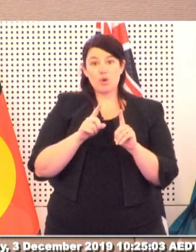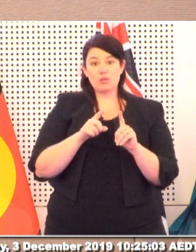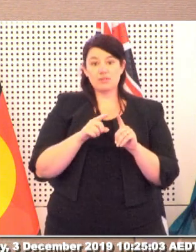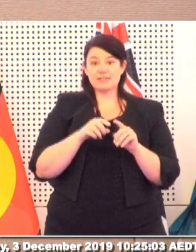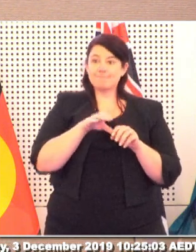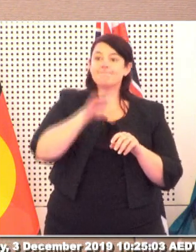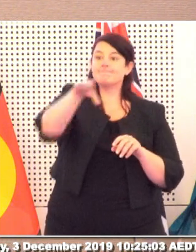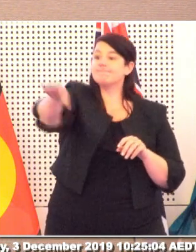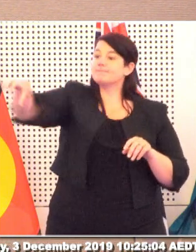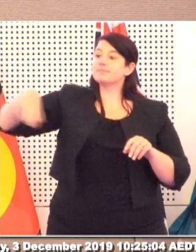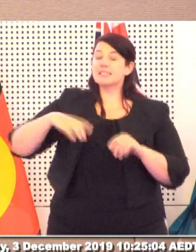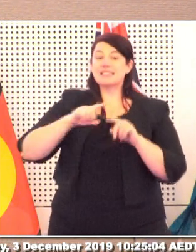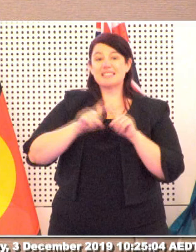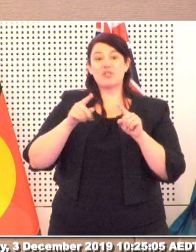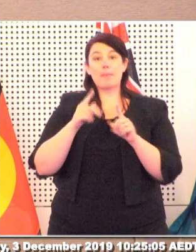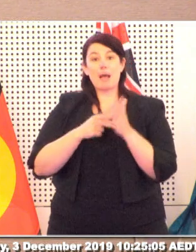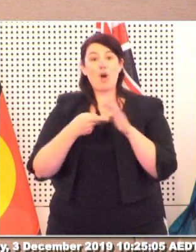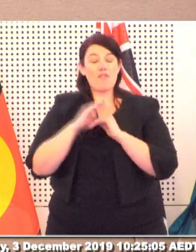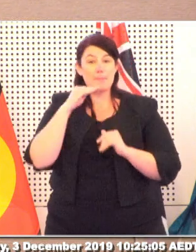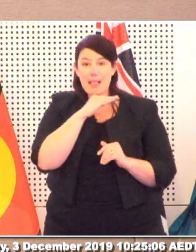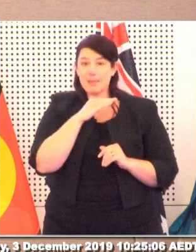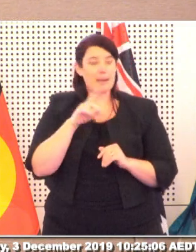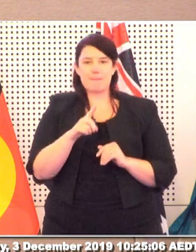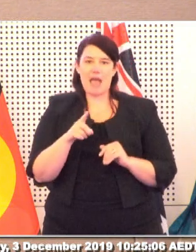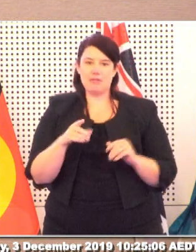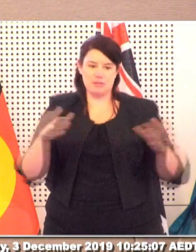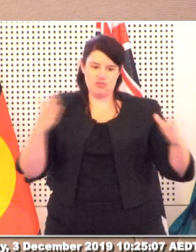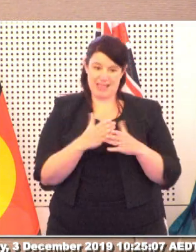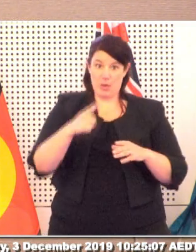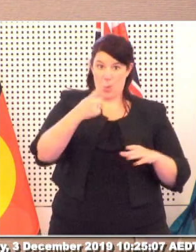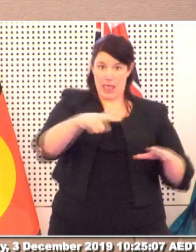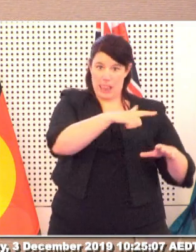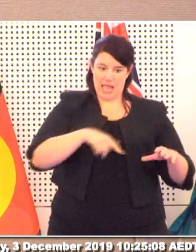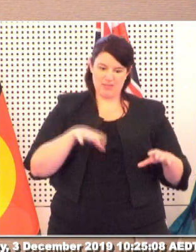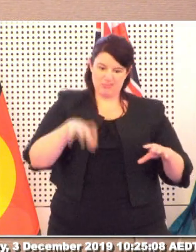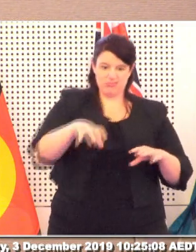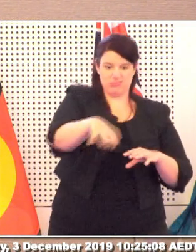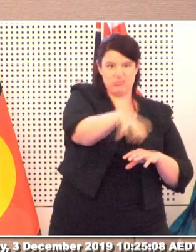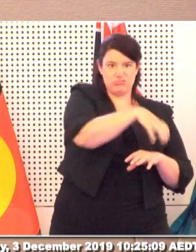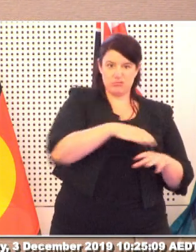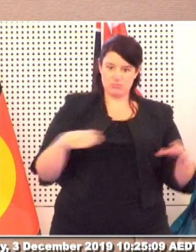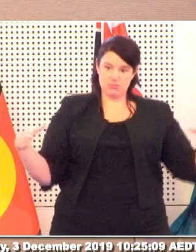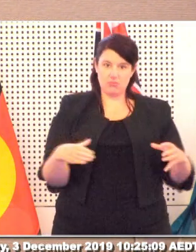but I understand that they were very much clustered together in the same area within the neighbourhood.